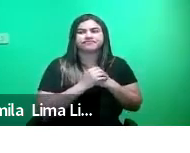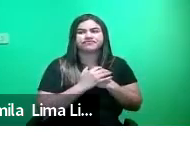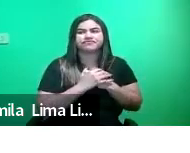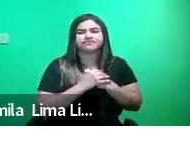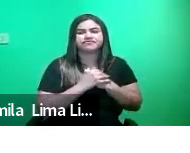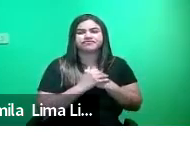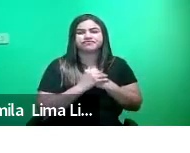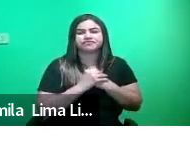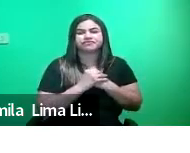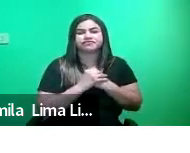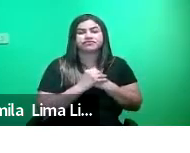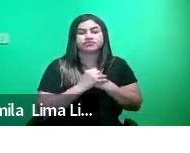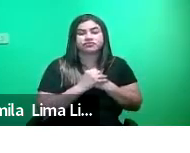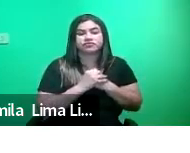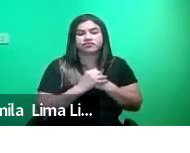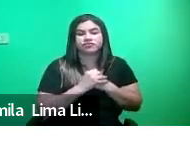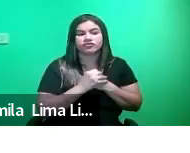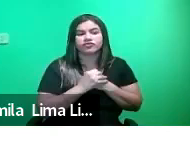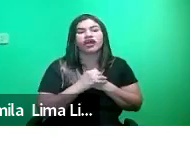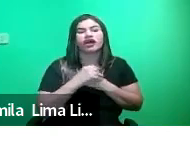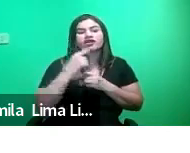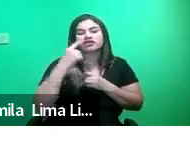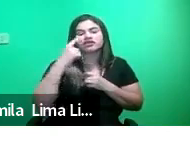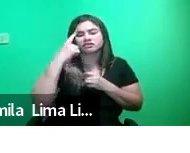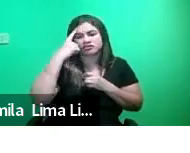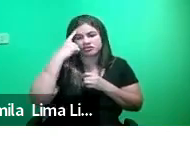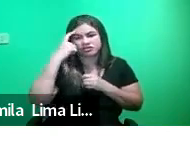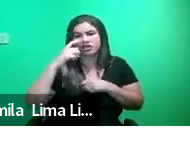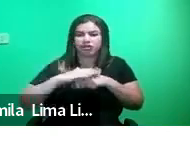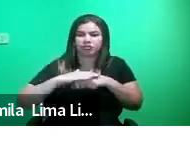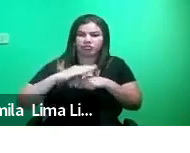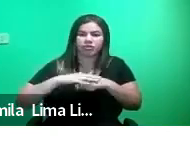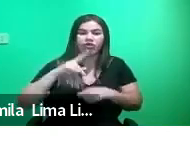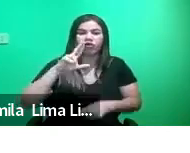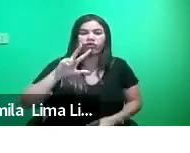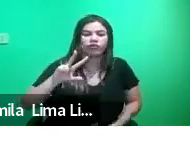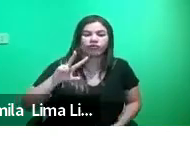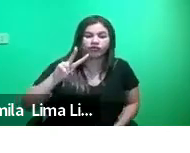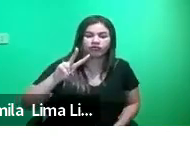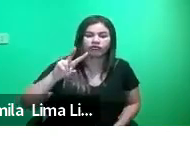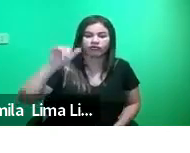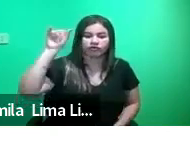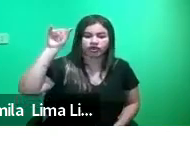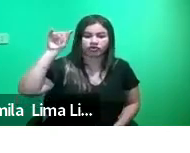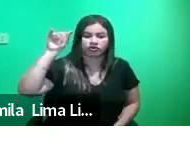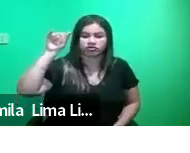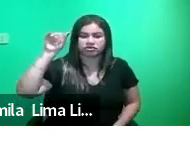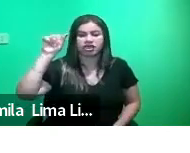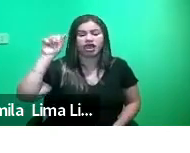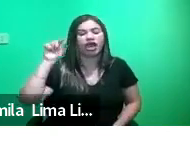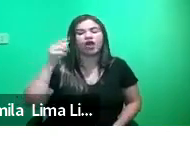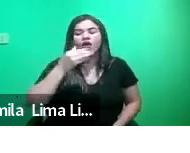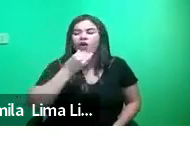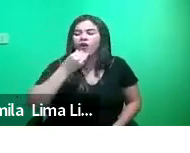So you have to upport upport. With this the upport with this the idea that pport. With this the idea that